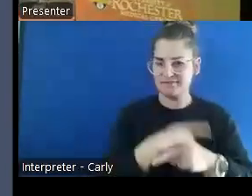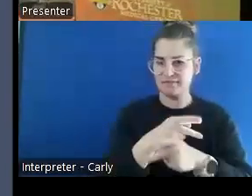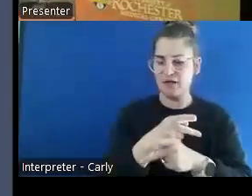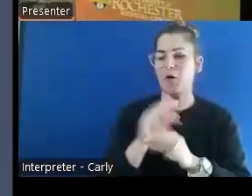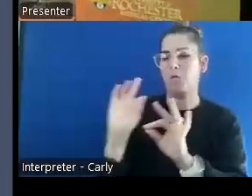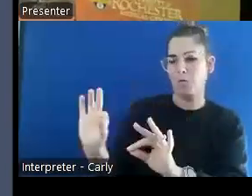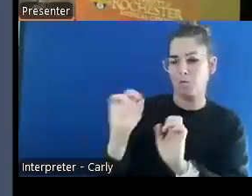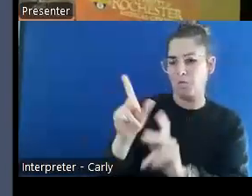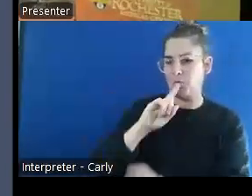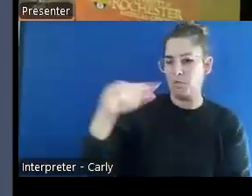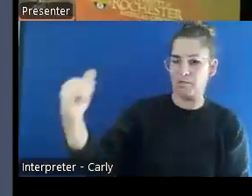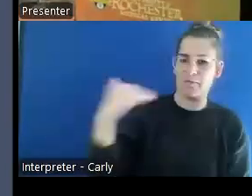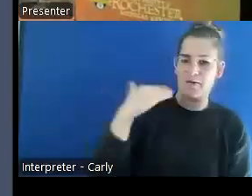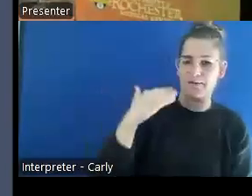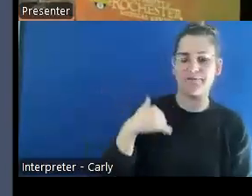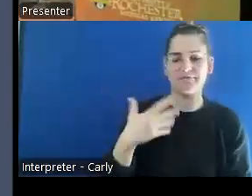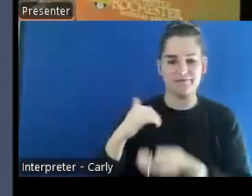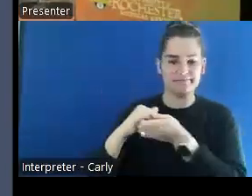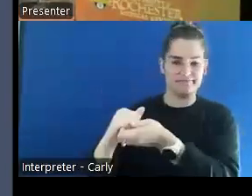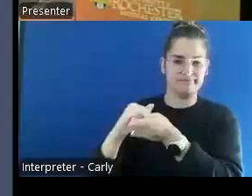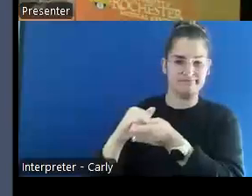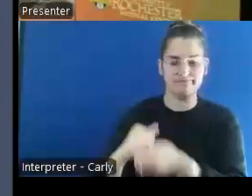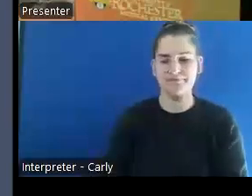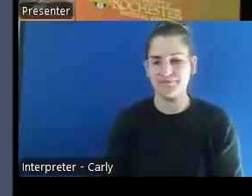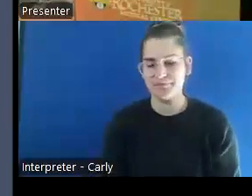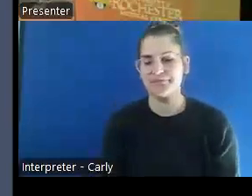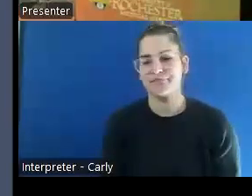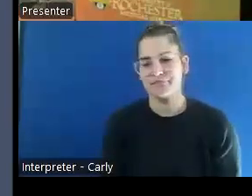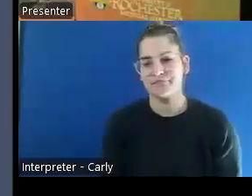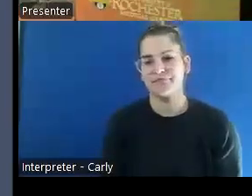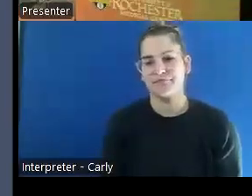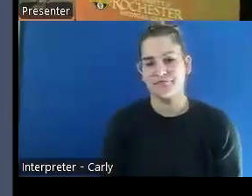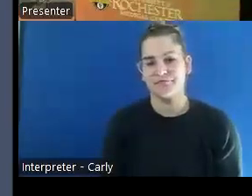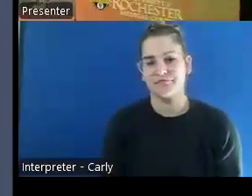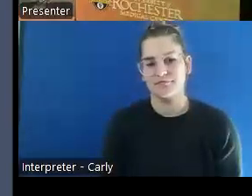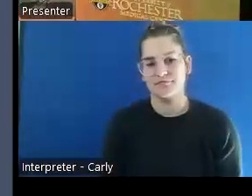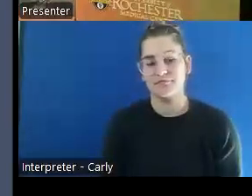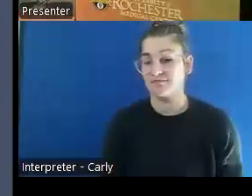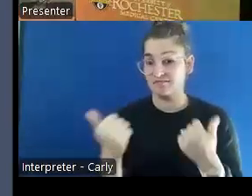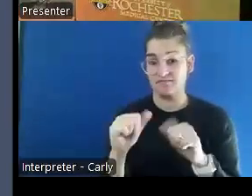together uh with our with our neighbors um anybody has any questions about Primary Care uh within the